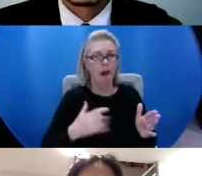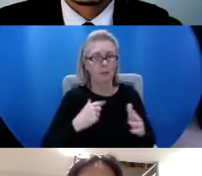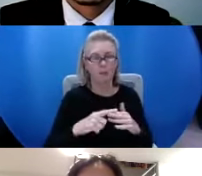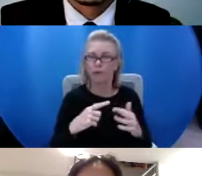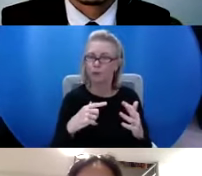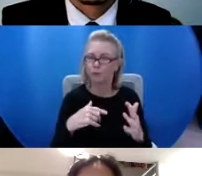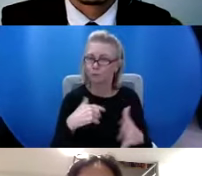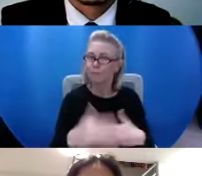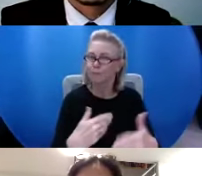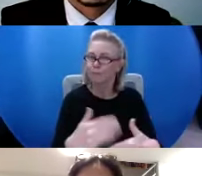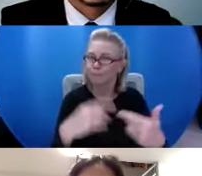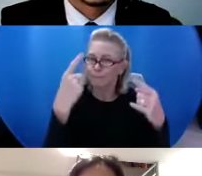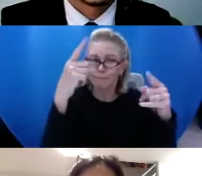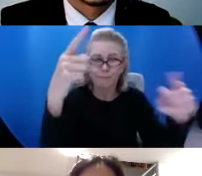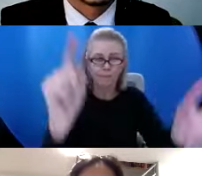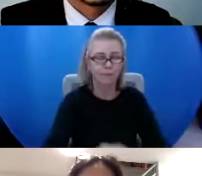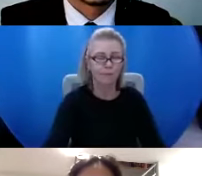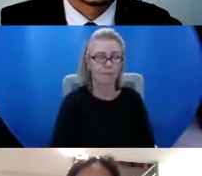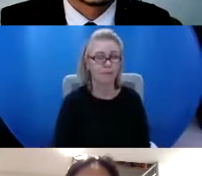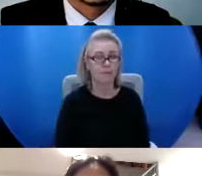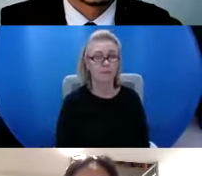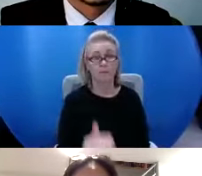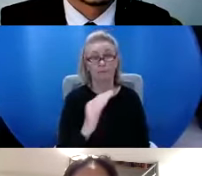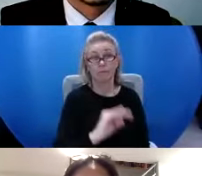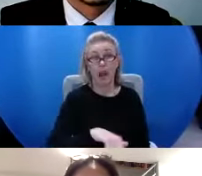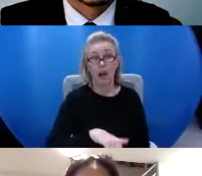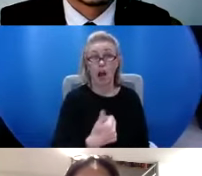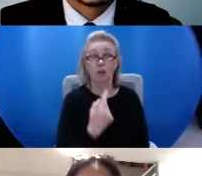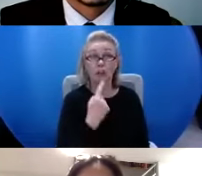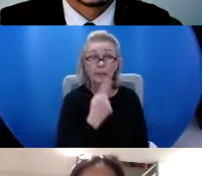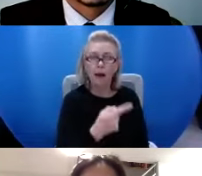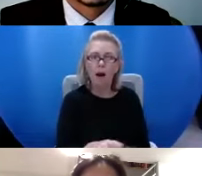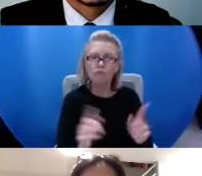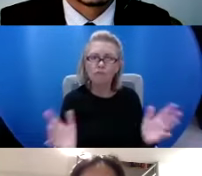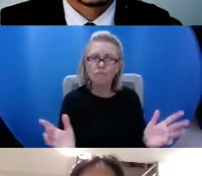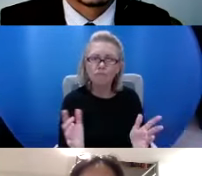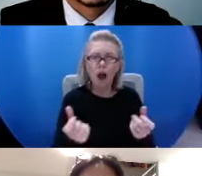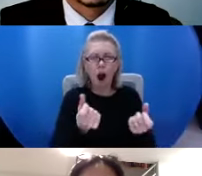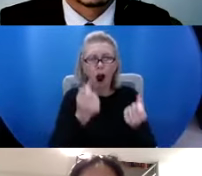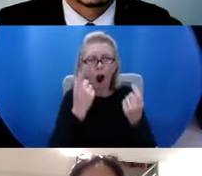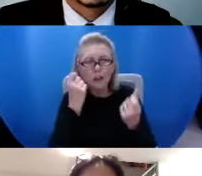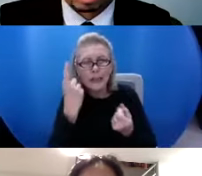And, one student also said that care promotes understanding, respect, encouragement, support.